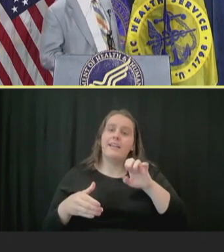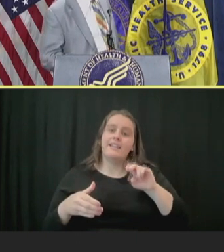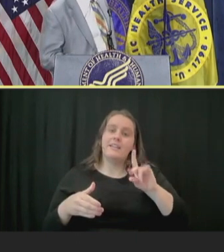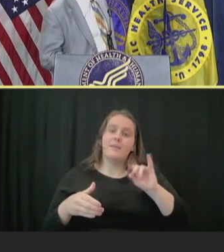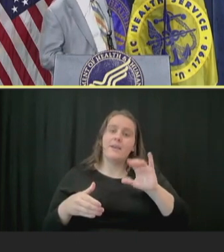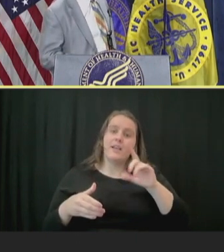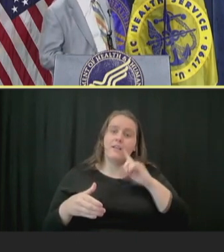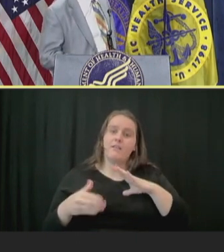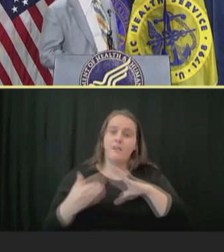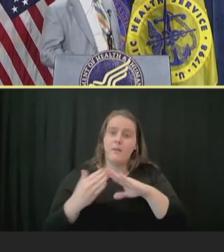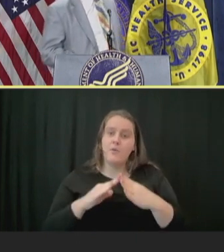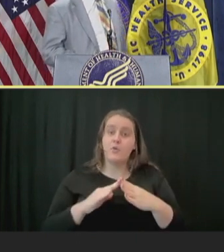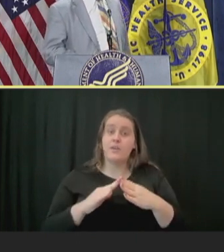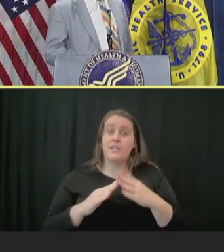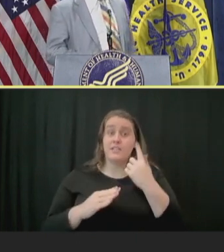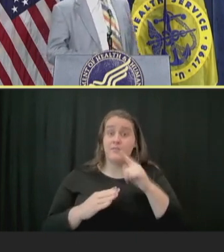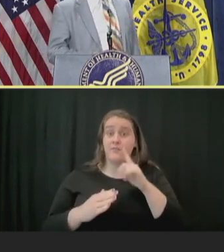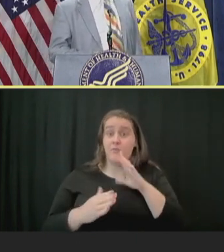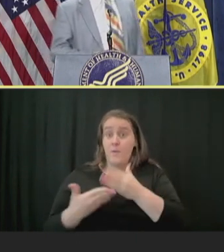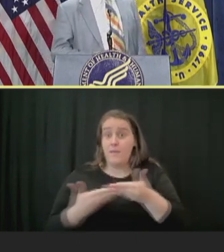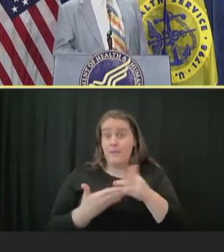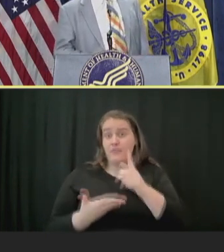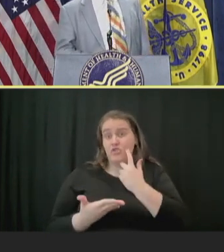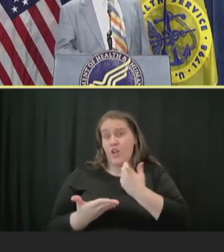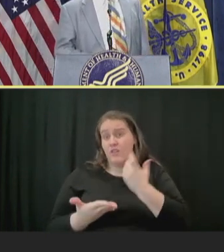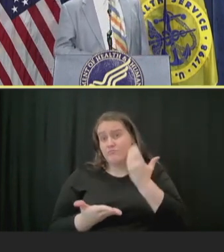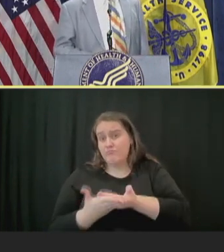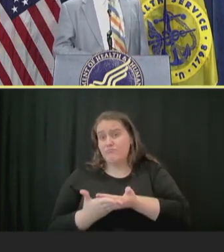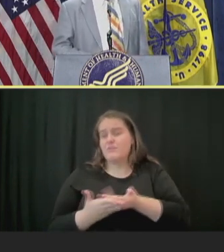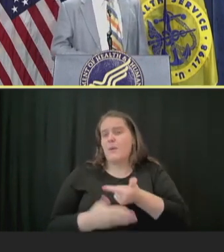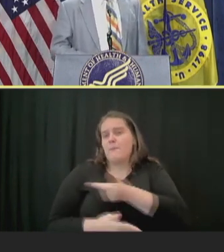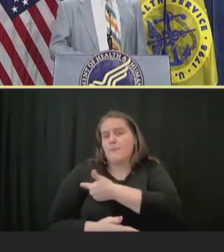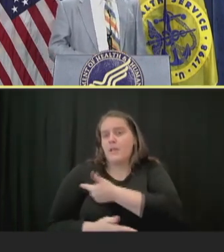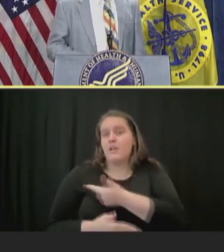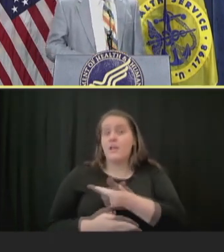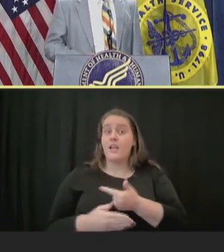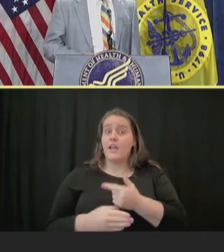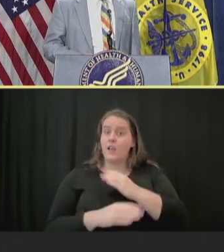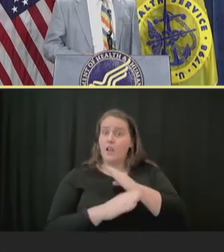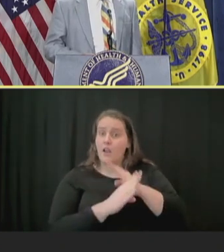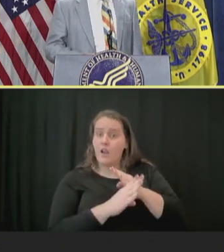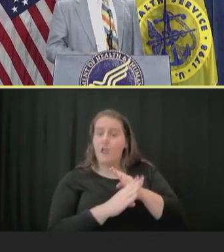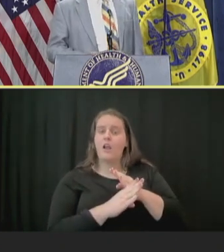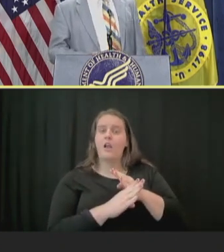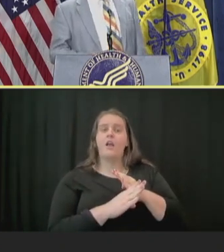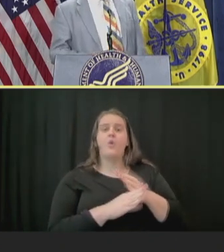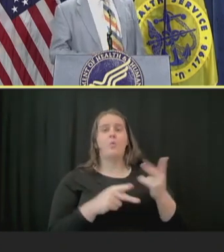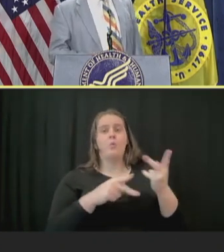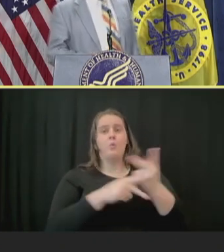this vaccine. It's highly protective against the worst forms of TB disease and mortality,